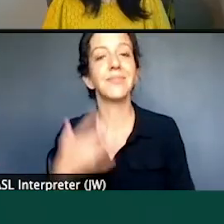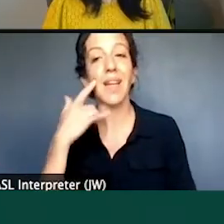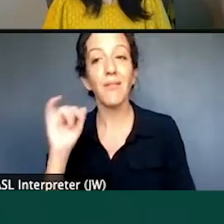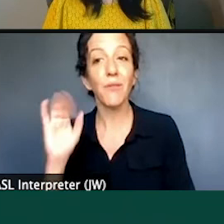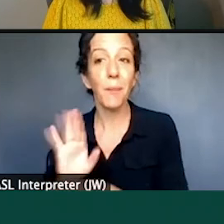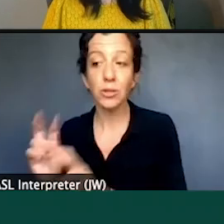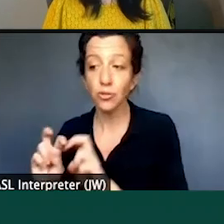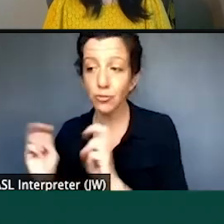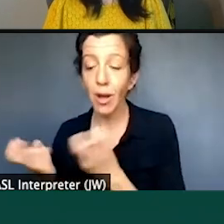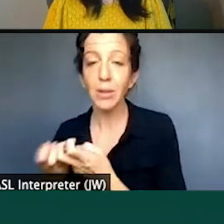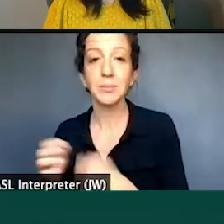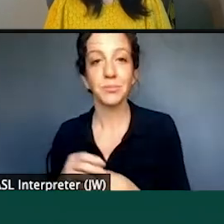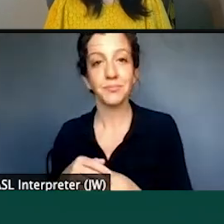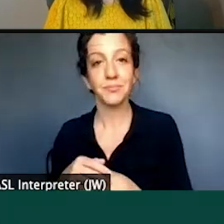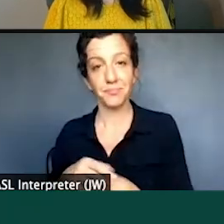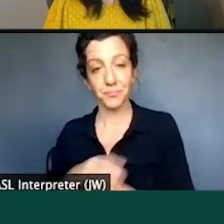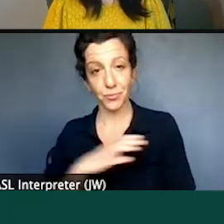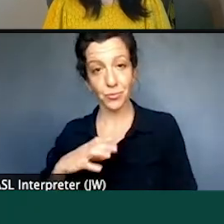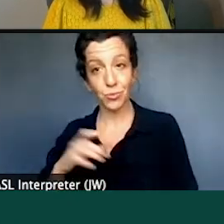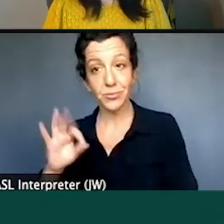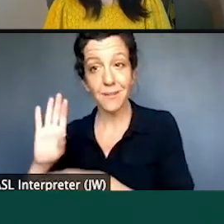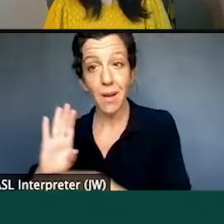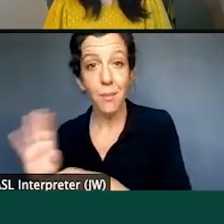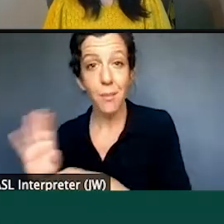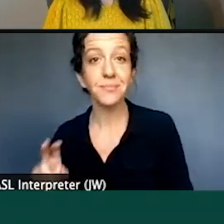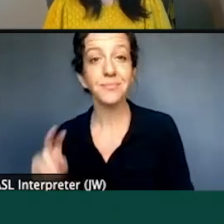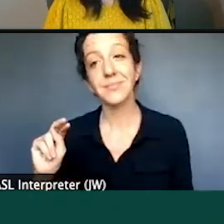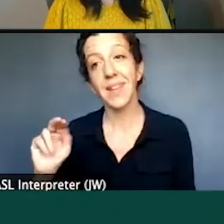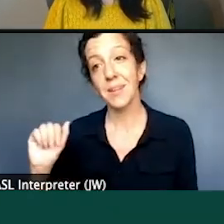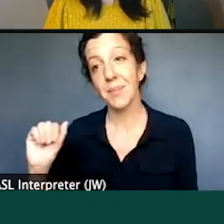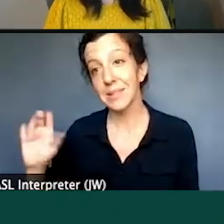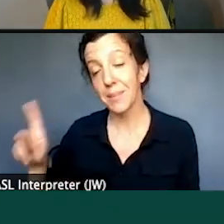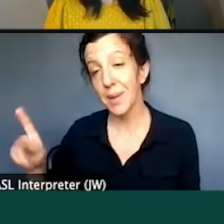So the measure doesn't have any direct effect on whether housing is built or not.